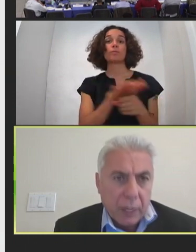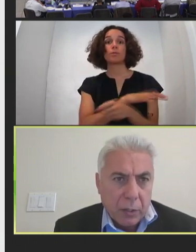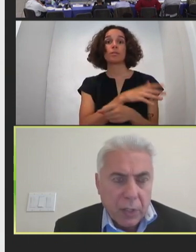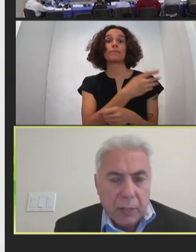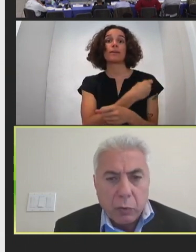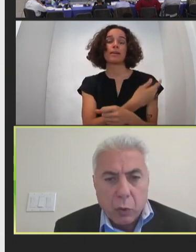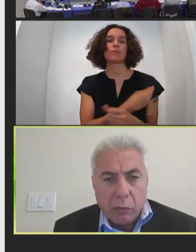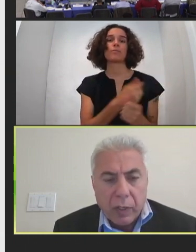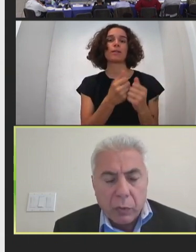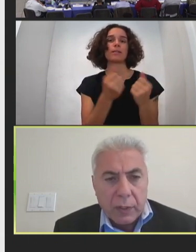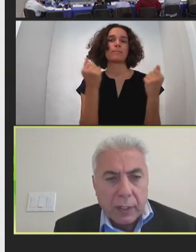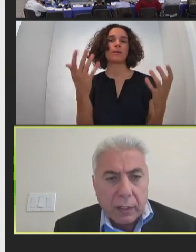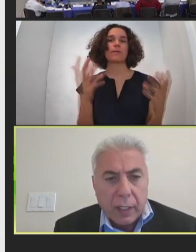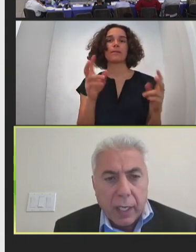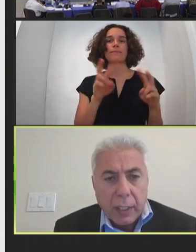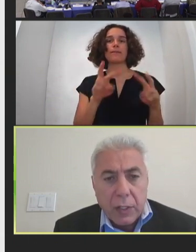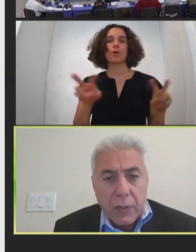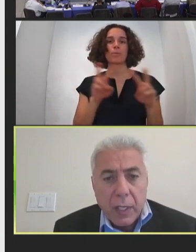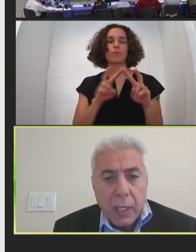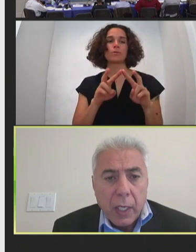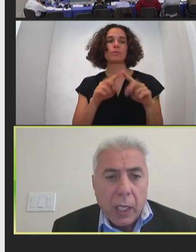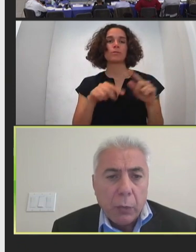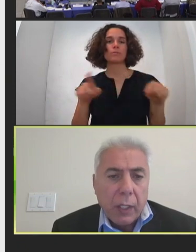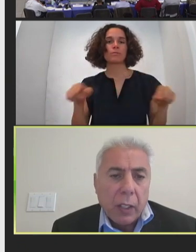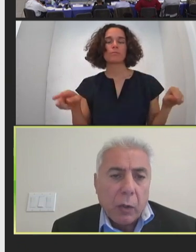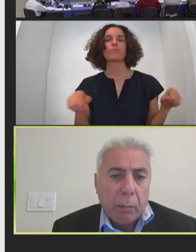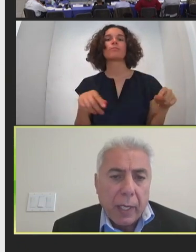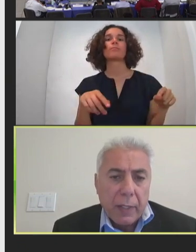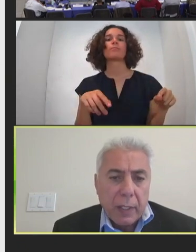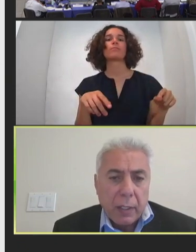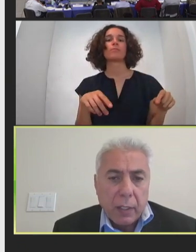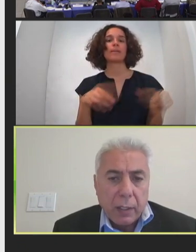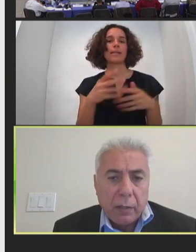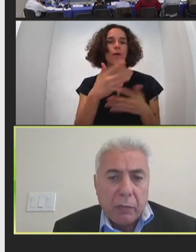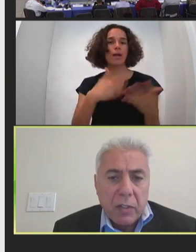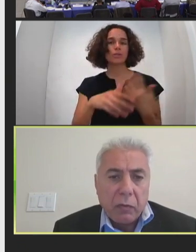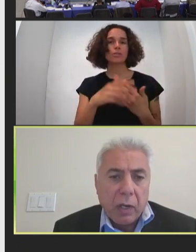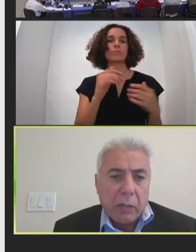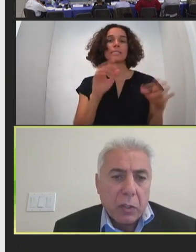adjusting for confounders and interactions. And we did the comparison and the difference of coverage,